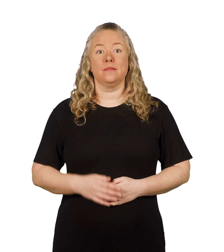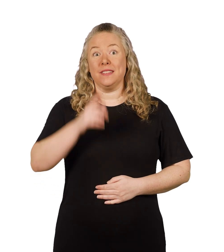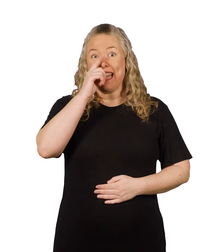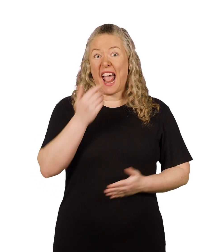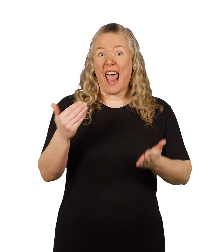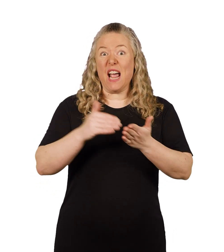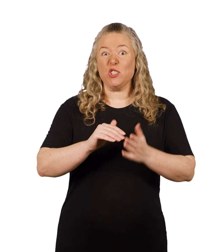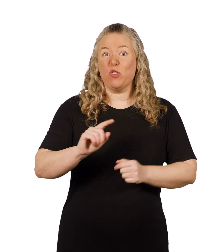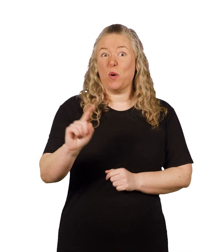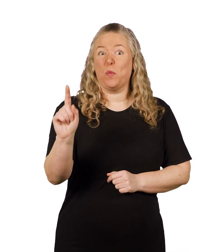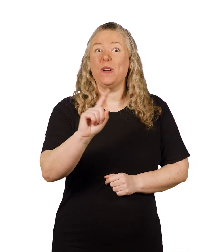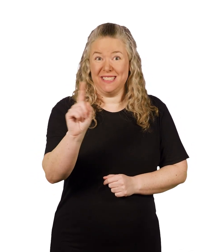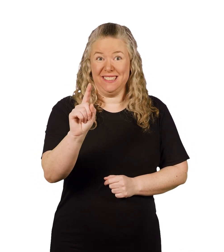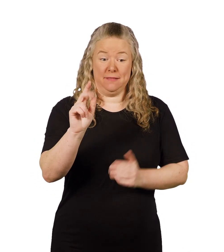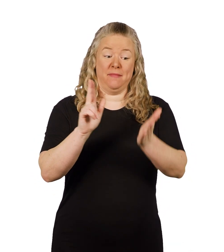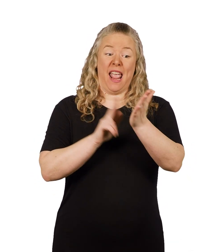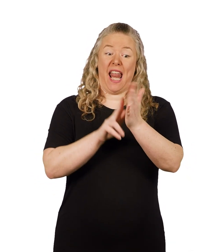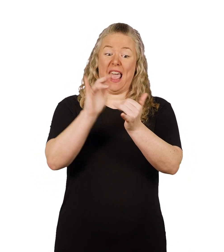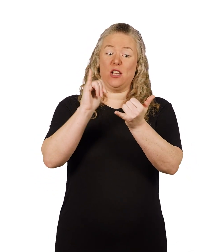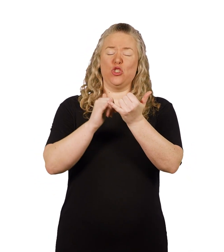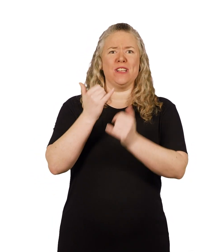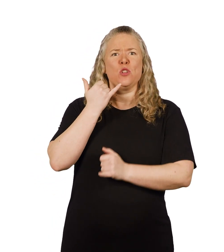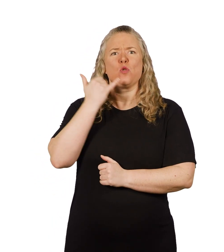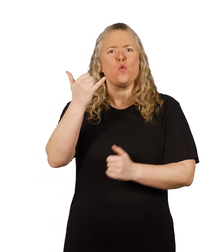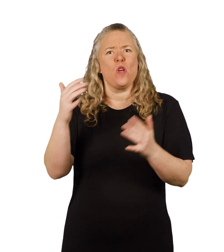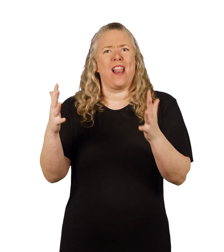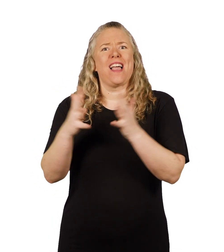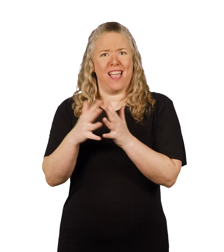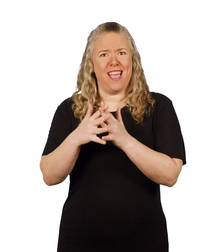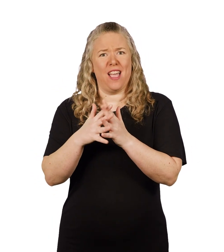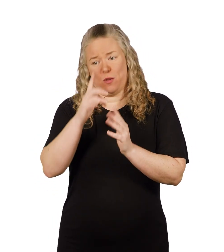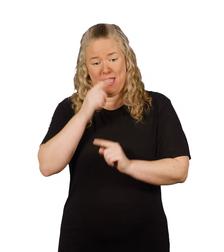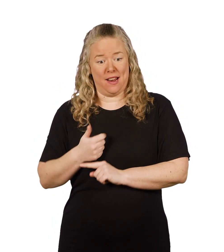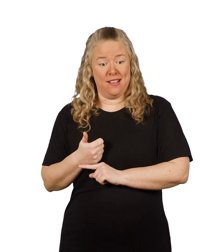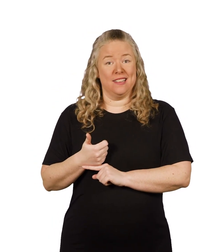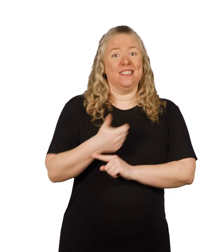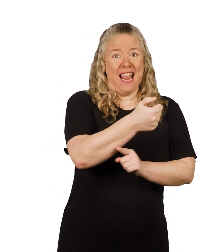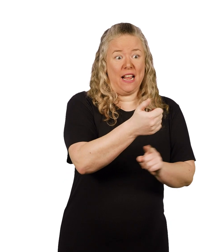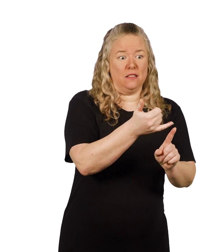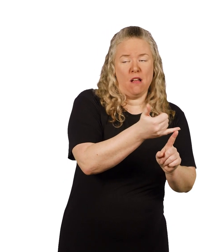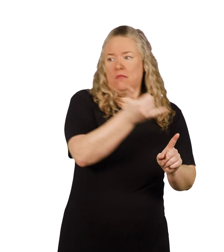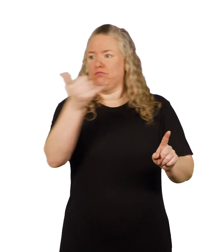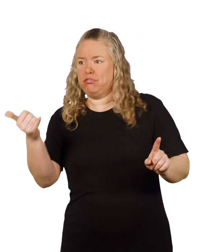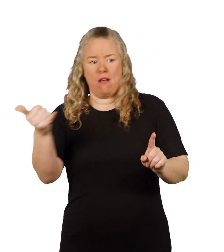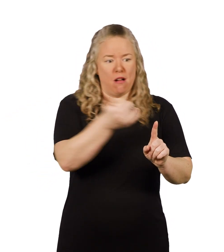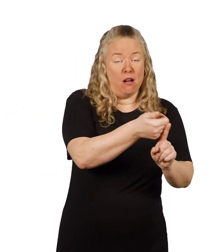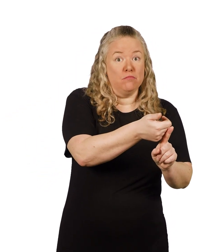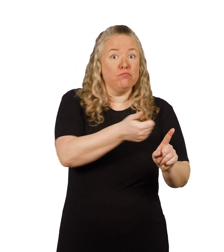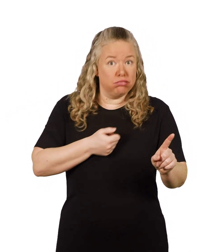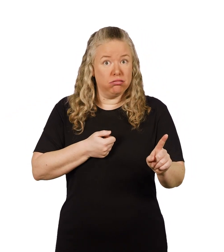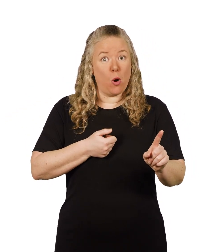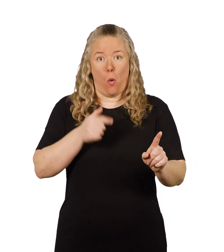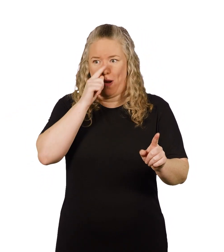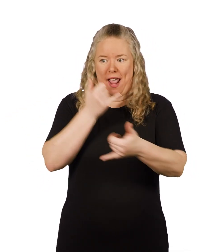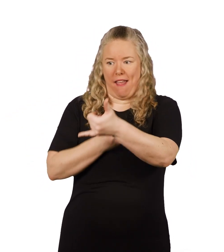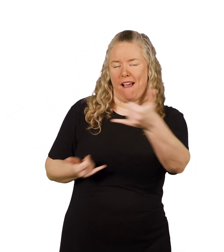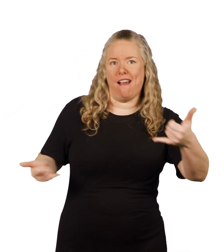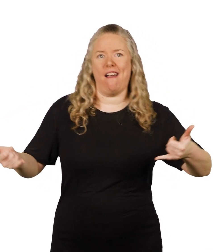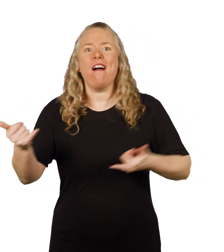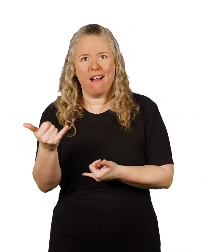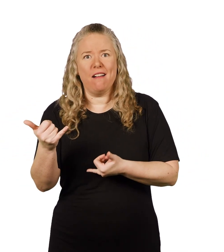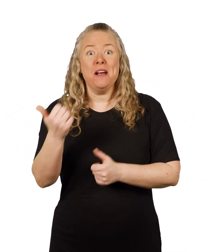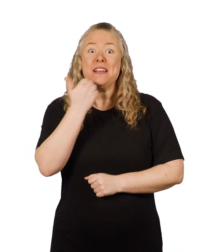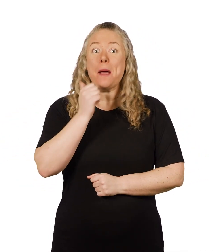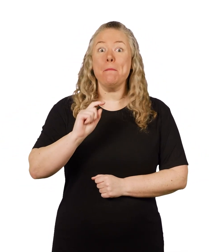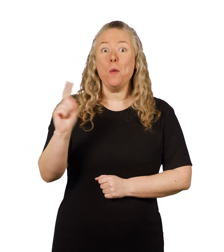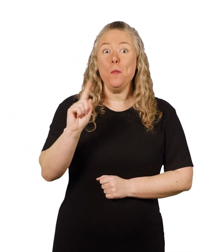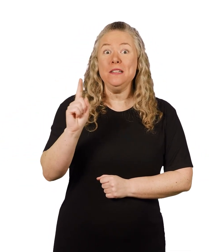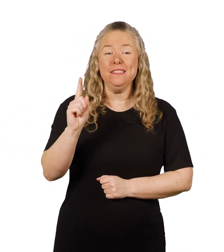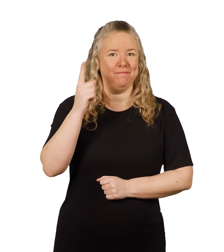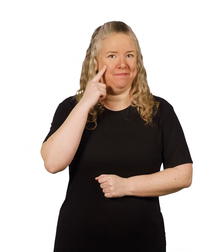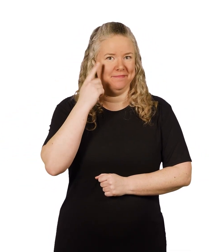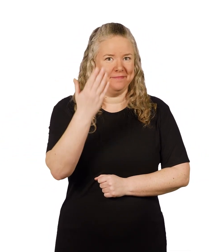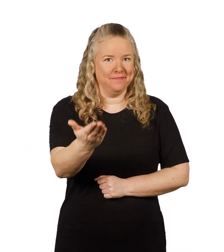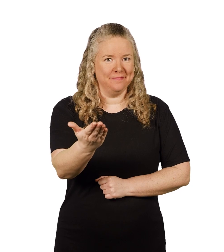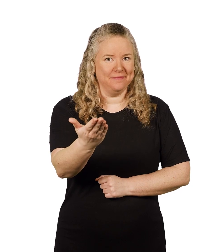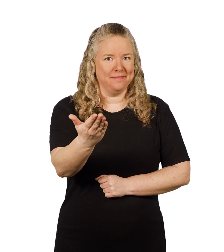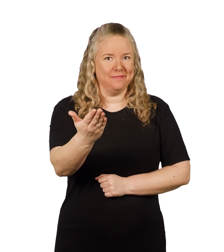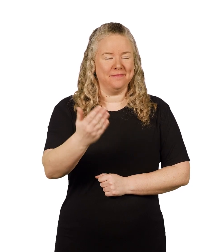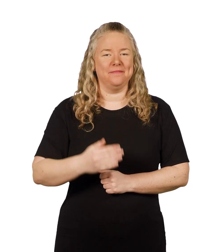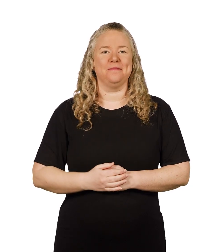You can also get help from NHS 111 using text relay or a textphone. Call: